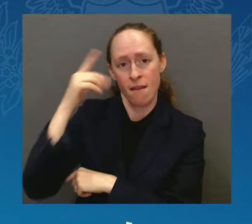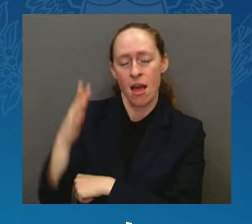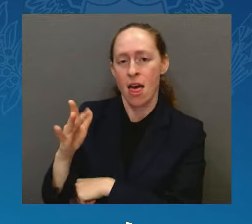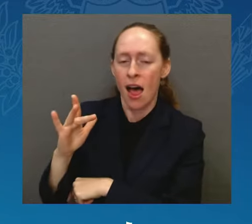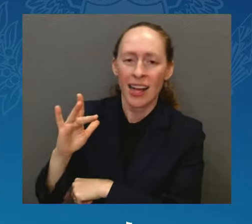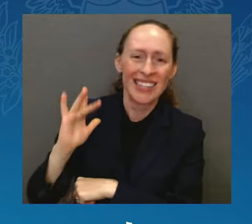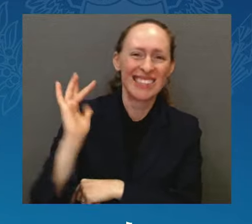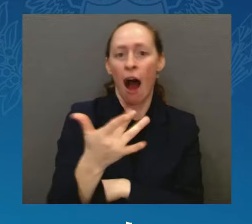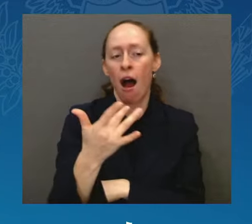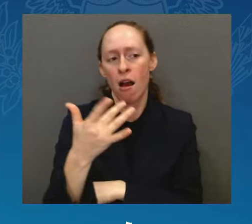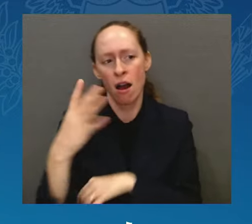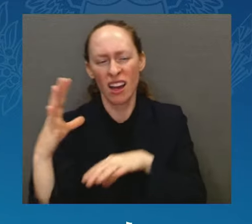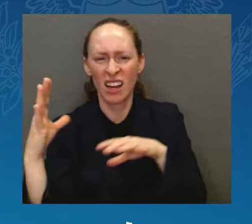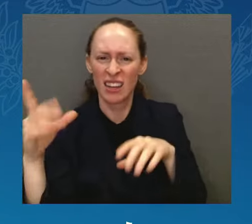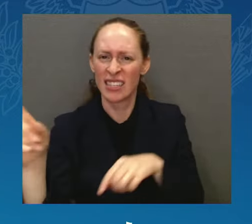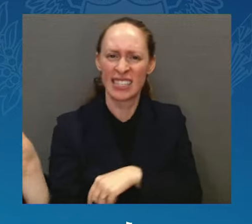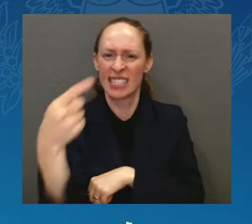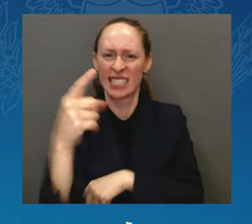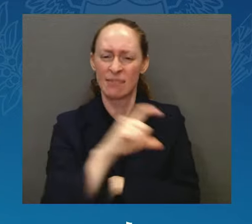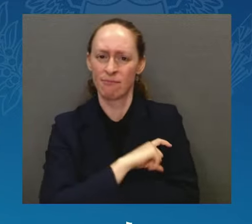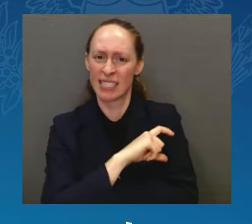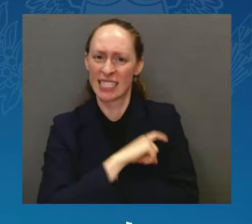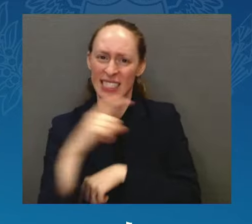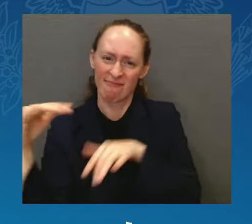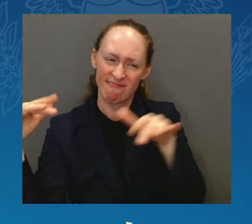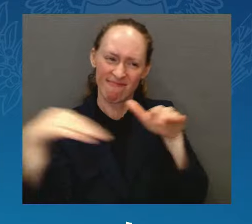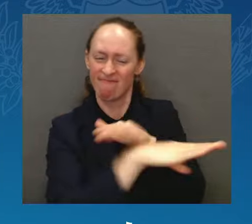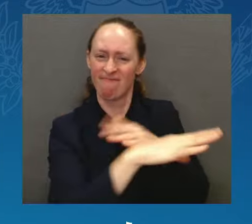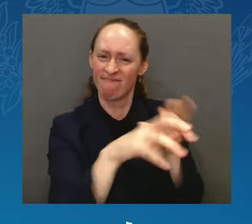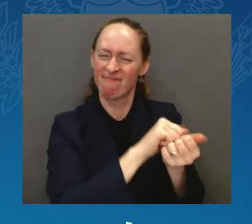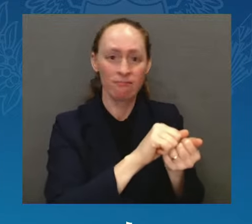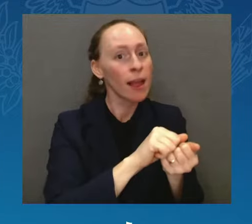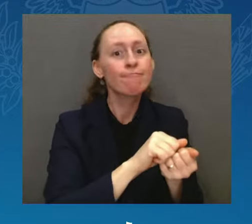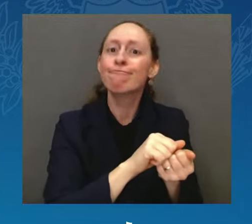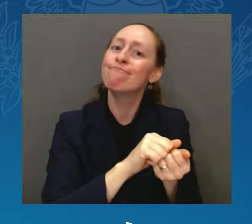Earlier this year, she was honored with a new quarter